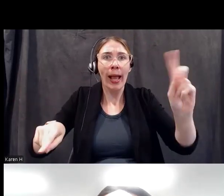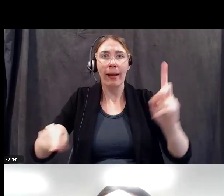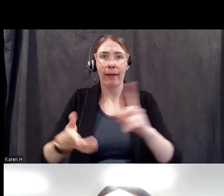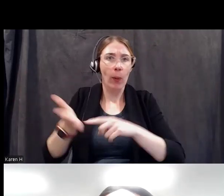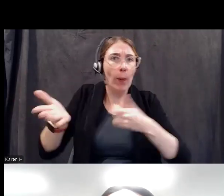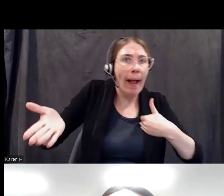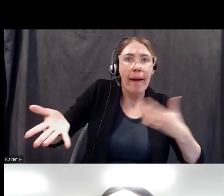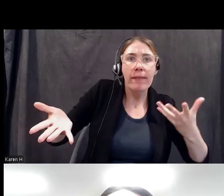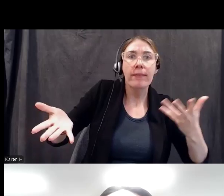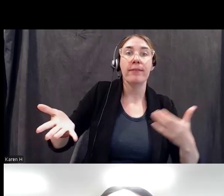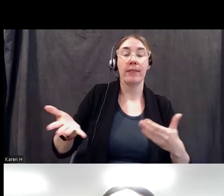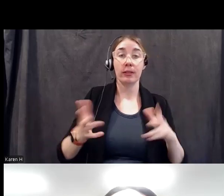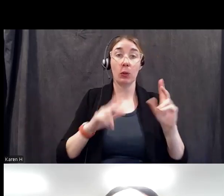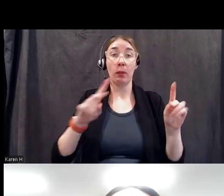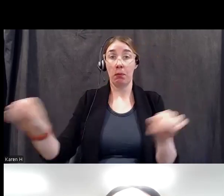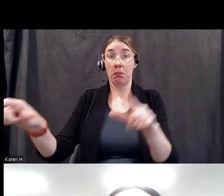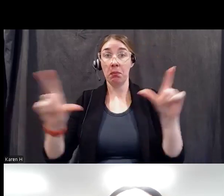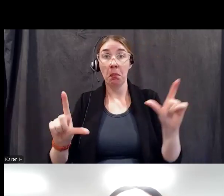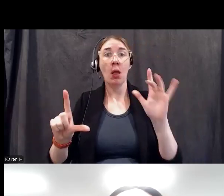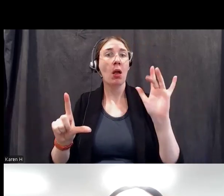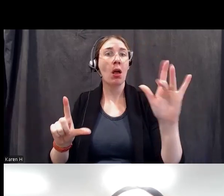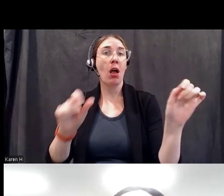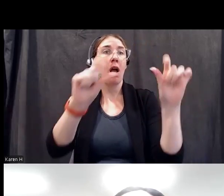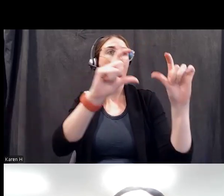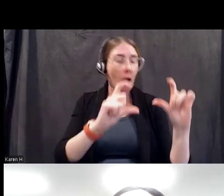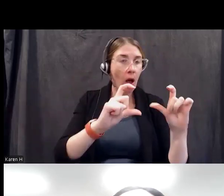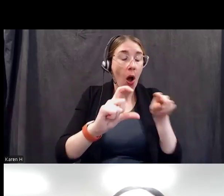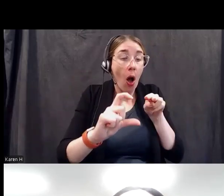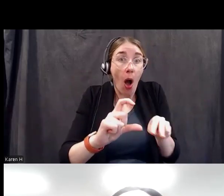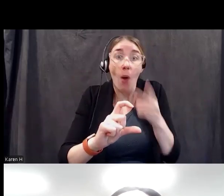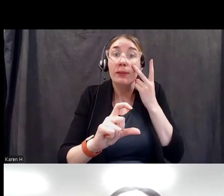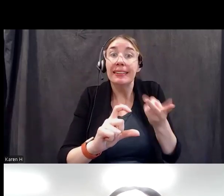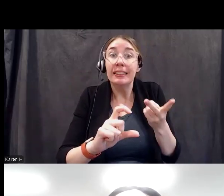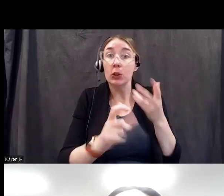So people can go to this site, they can check out what's closest to them, what is accessible,